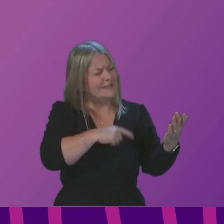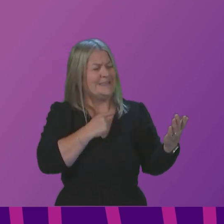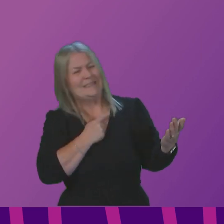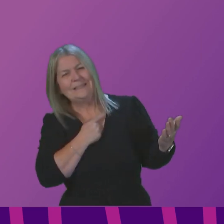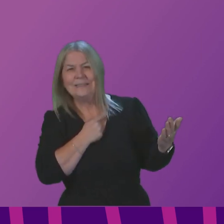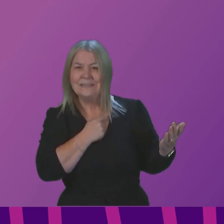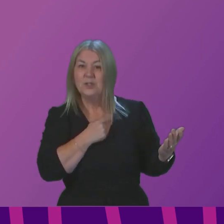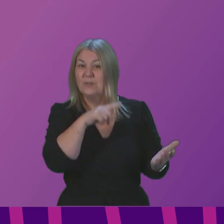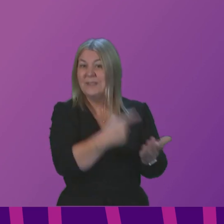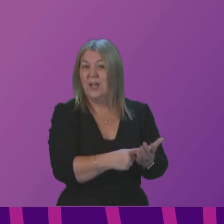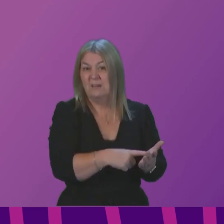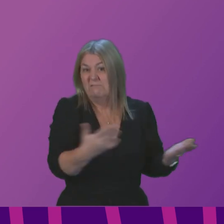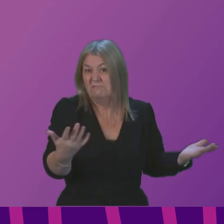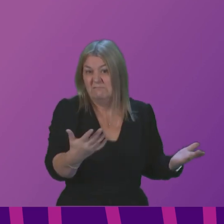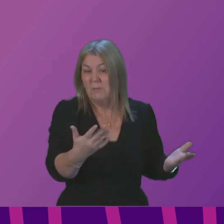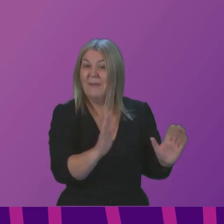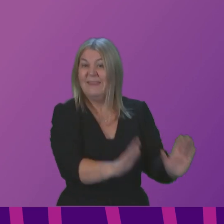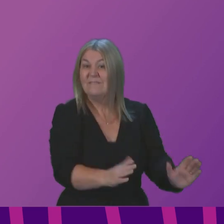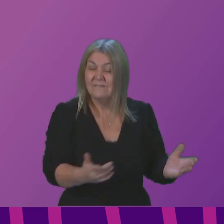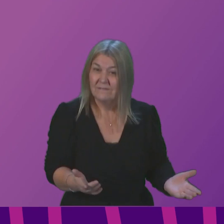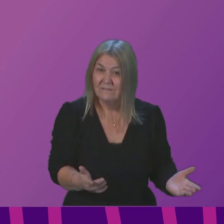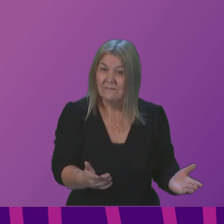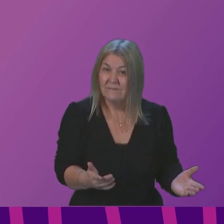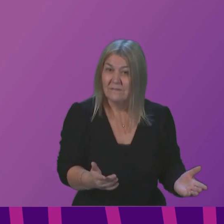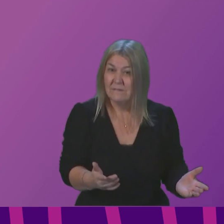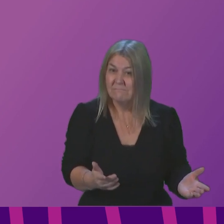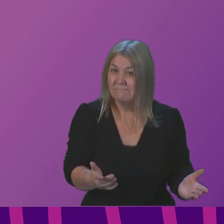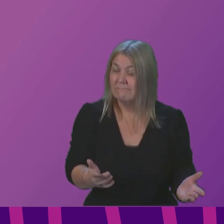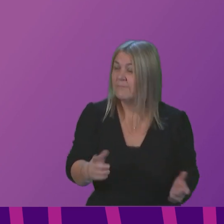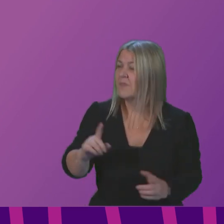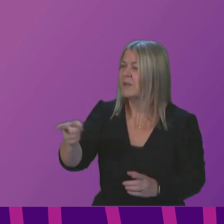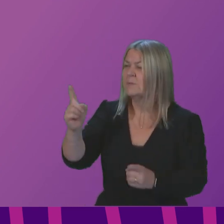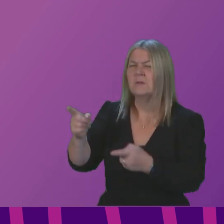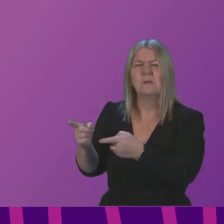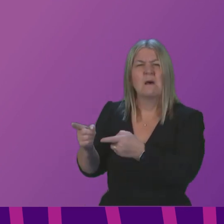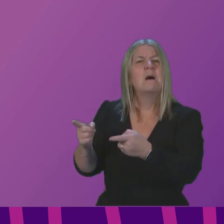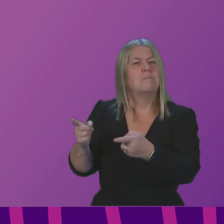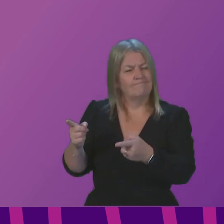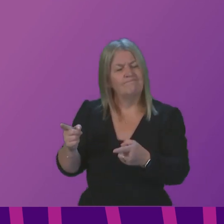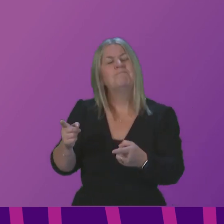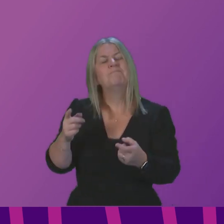Without commenting on the specific suggestions that Gillian Mackay made, although they are